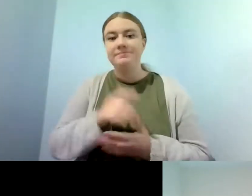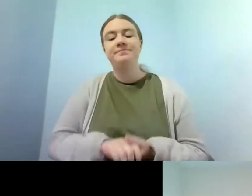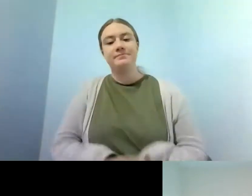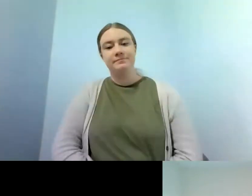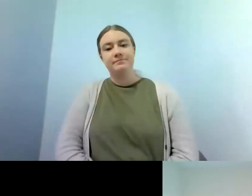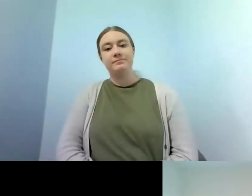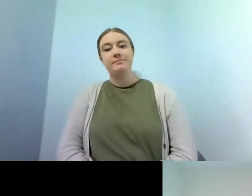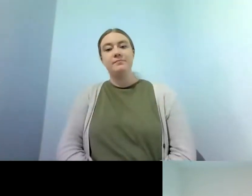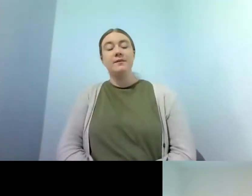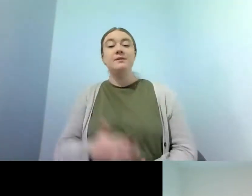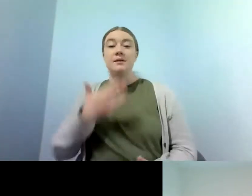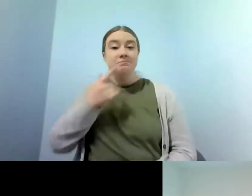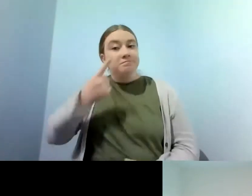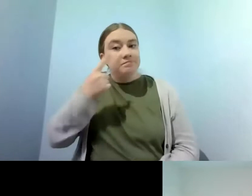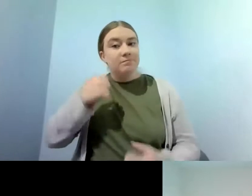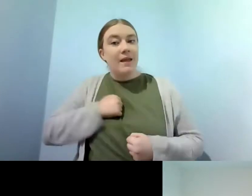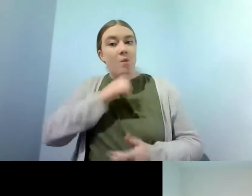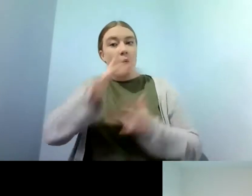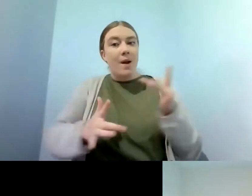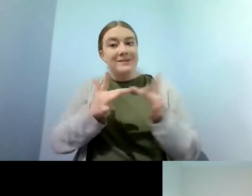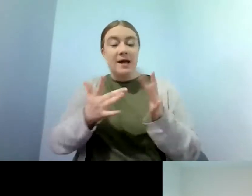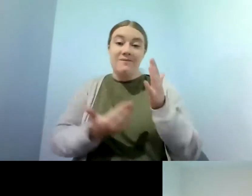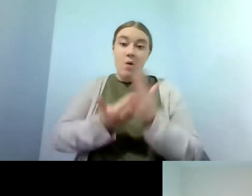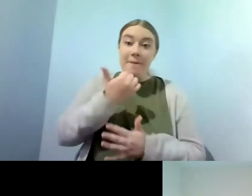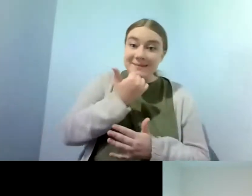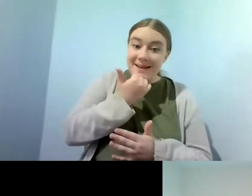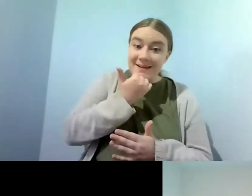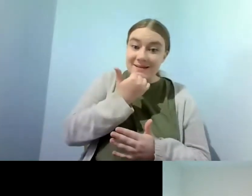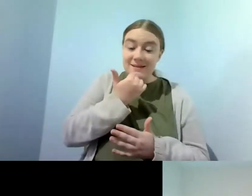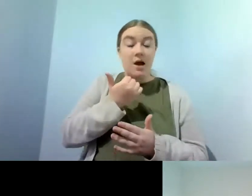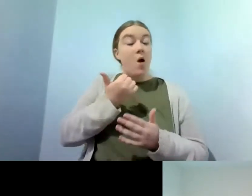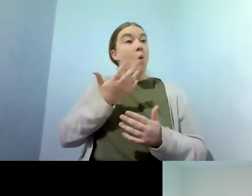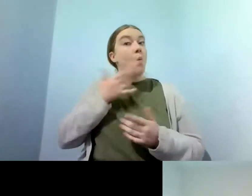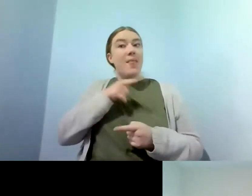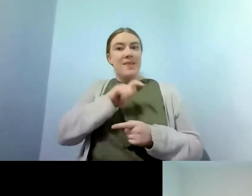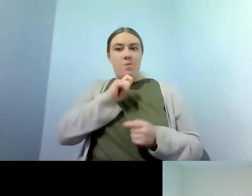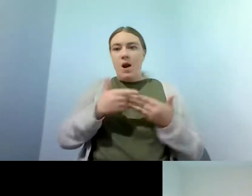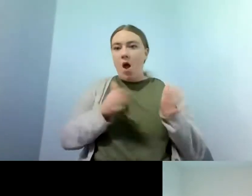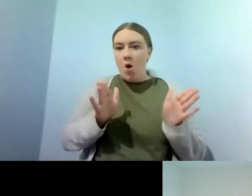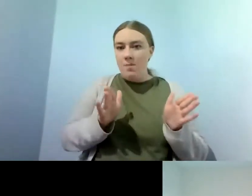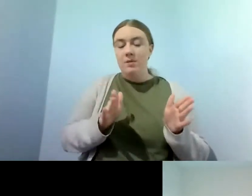an eye out on our website for updates on when that is being opened there will be some kind of trial